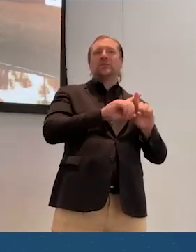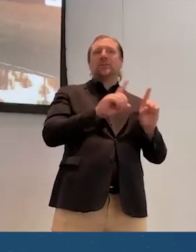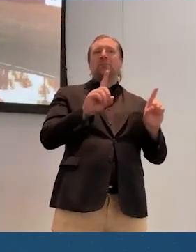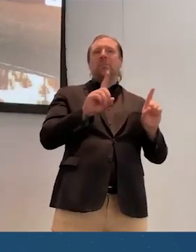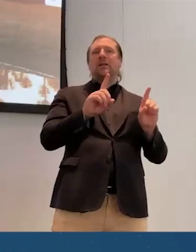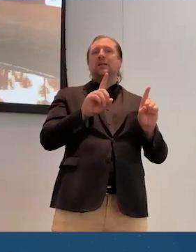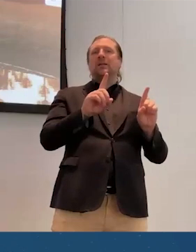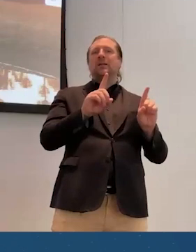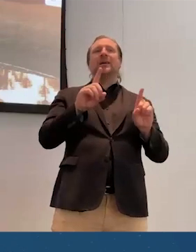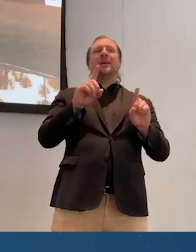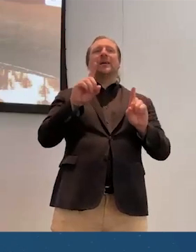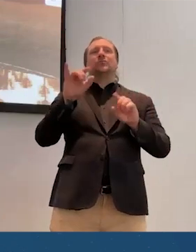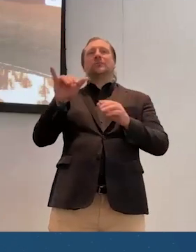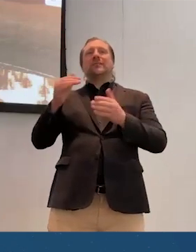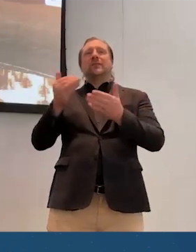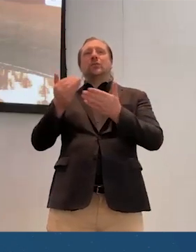that can be lived and felt.